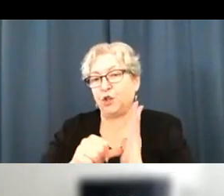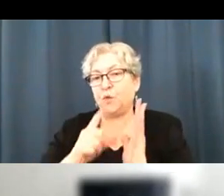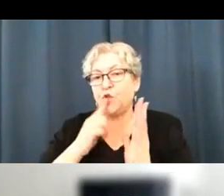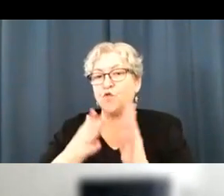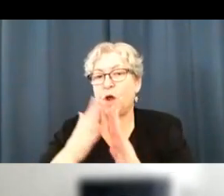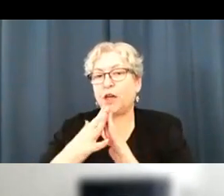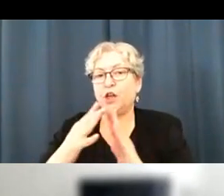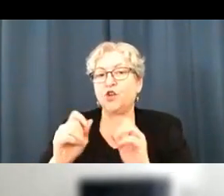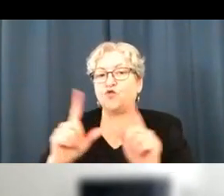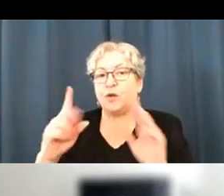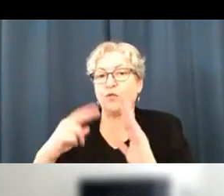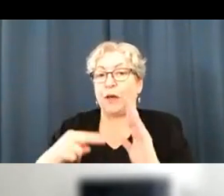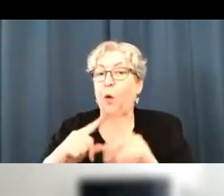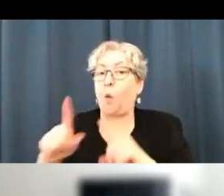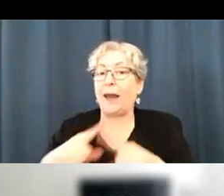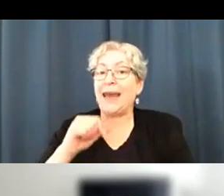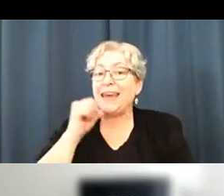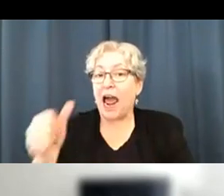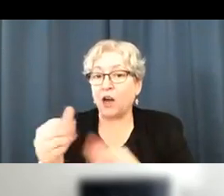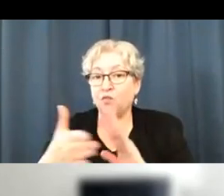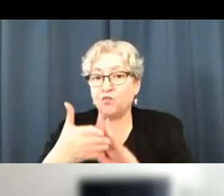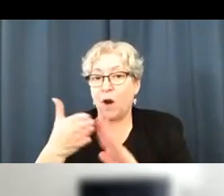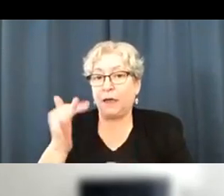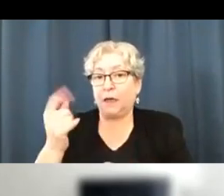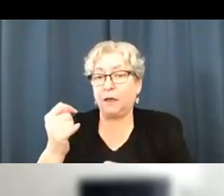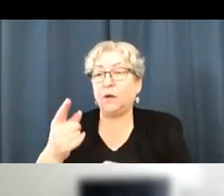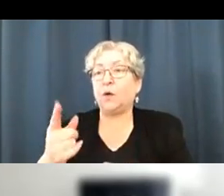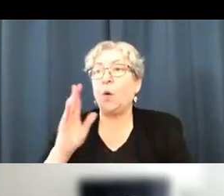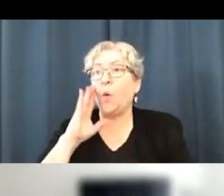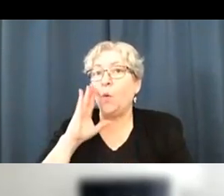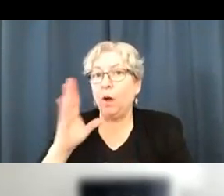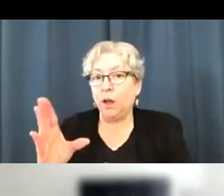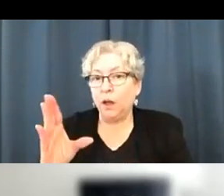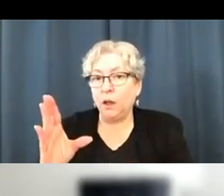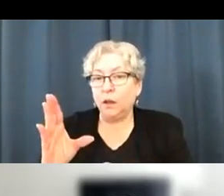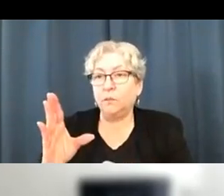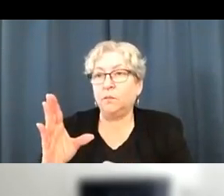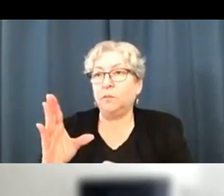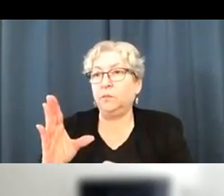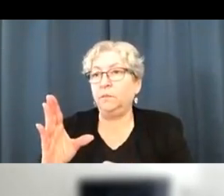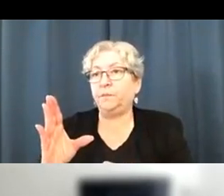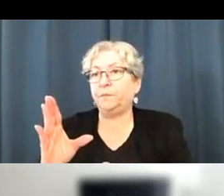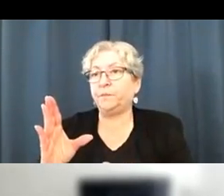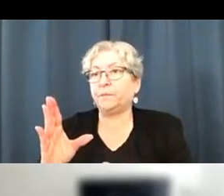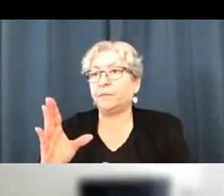or when you're not running a screen reader, you are going to have the same effect basically.